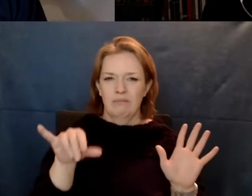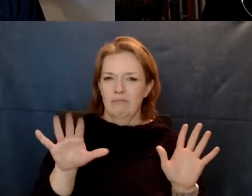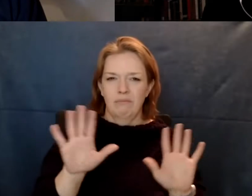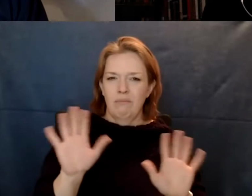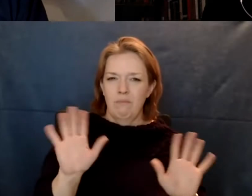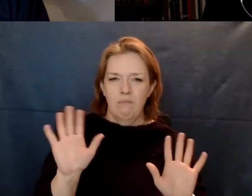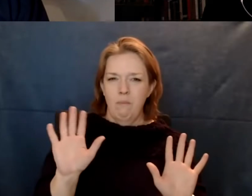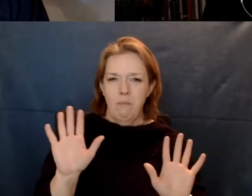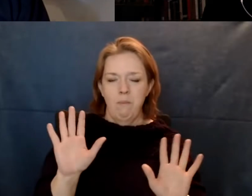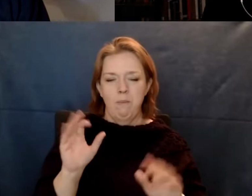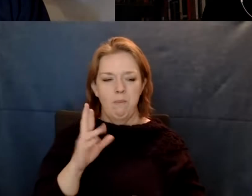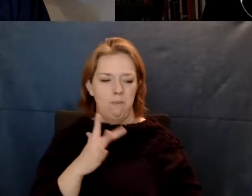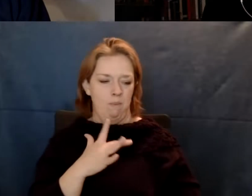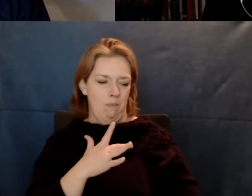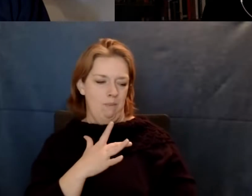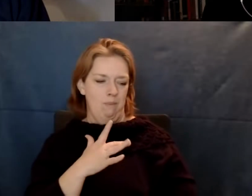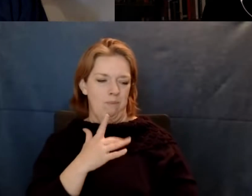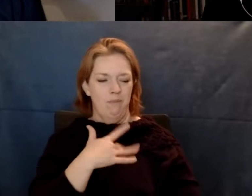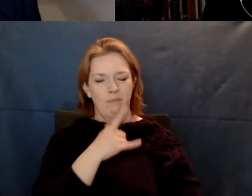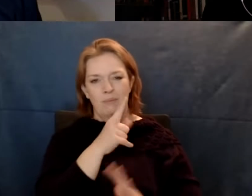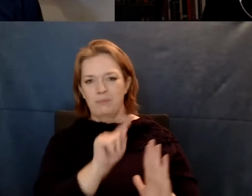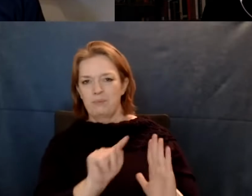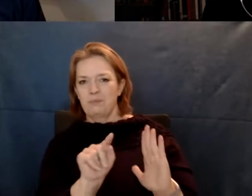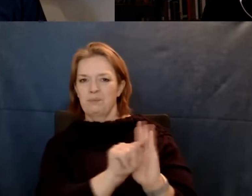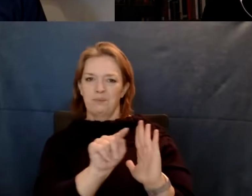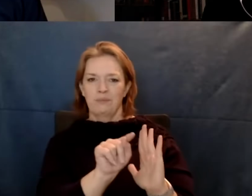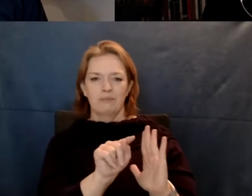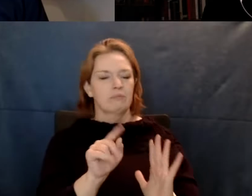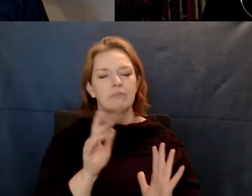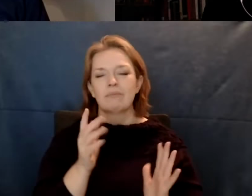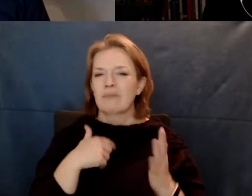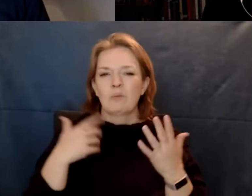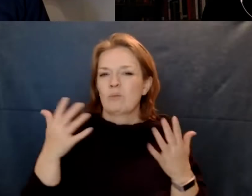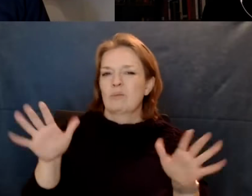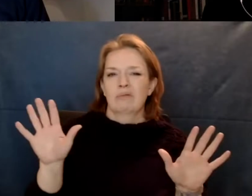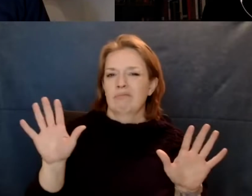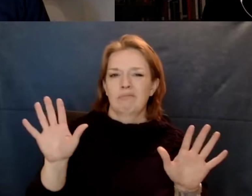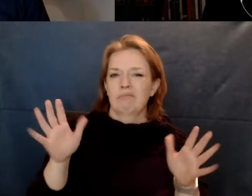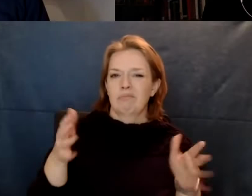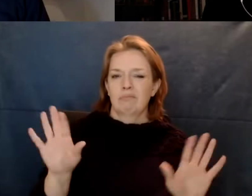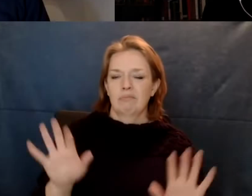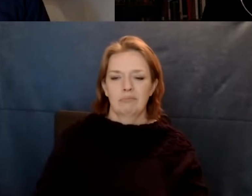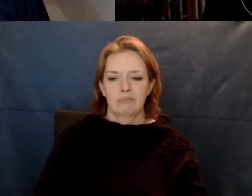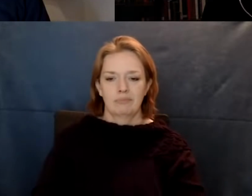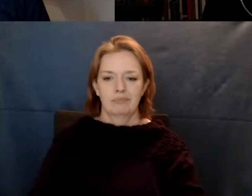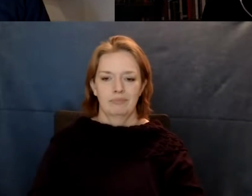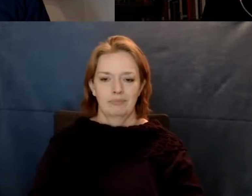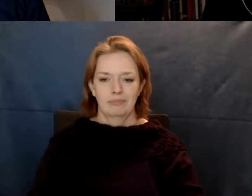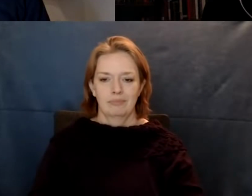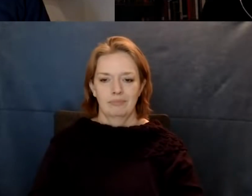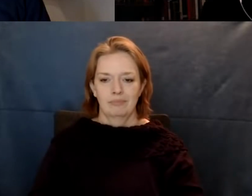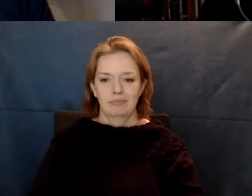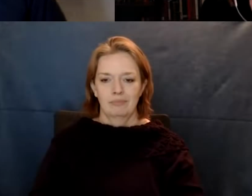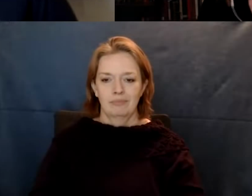giving it a negative tone but... K: That is amazing.